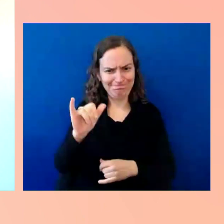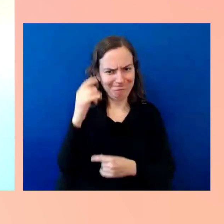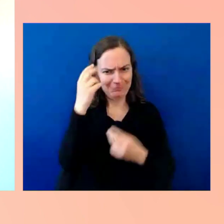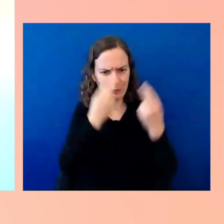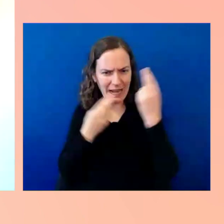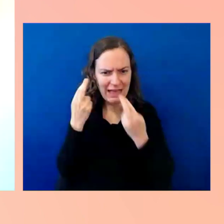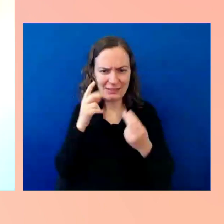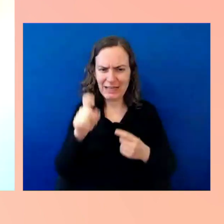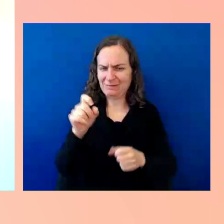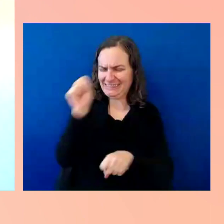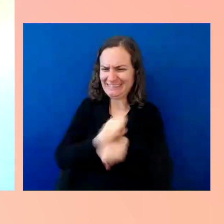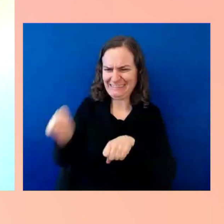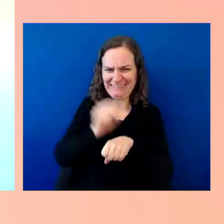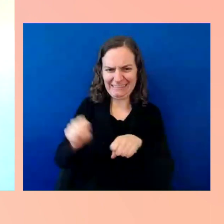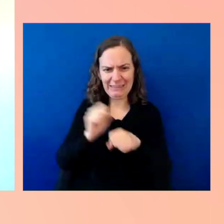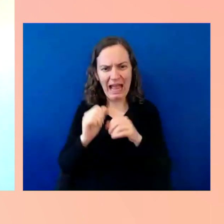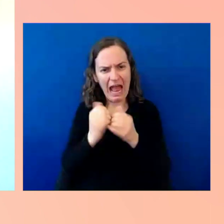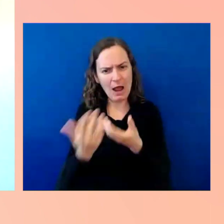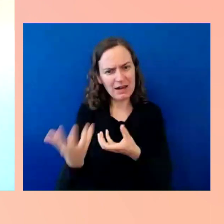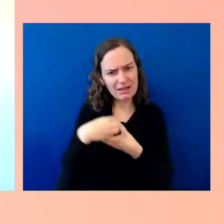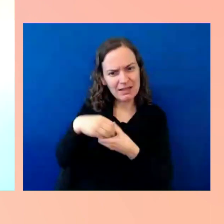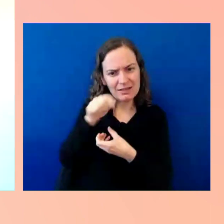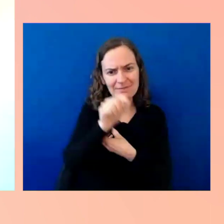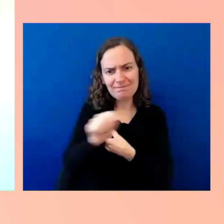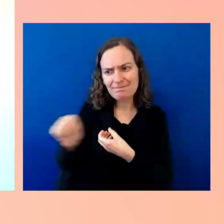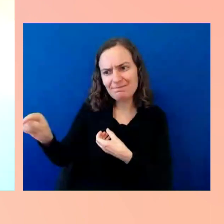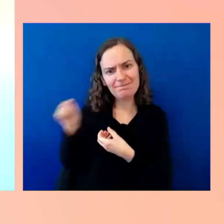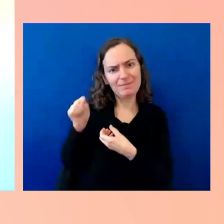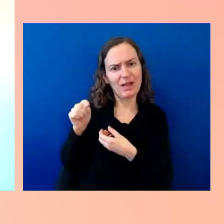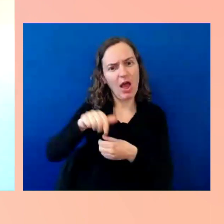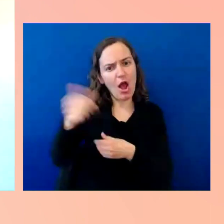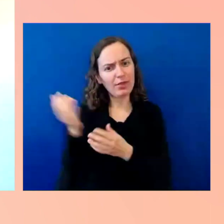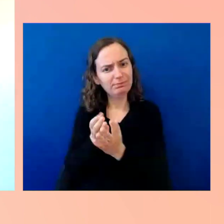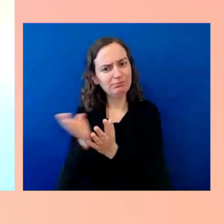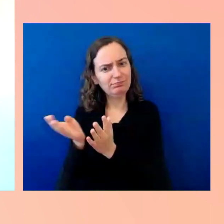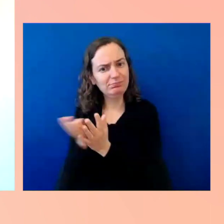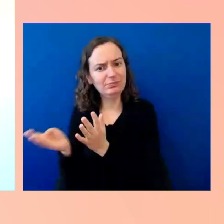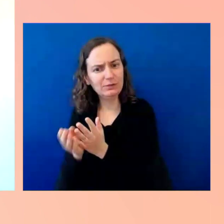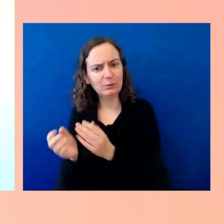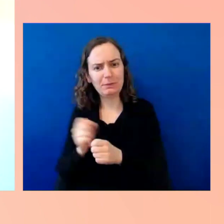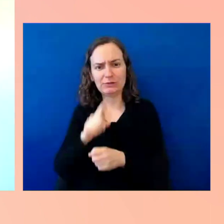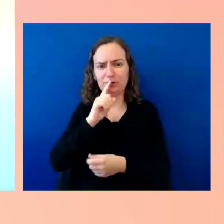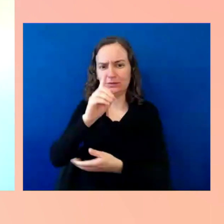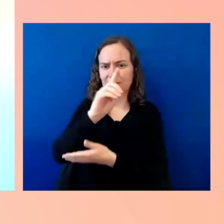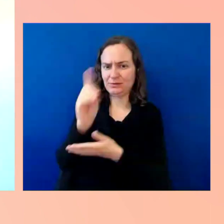how does Inclusive Design support cognition? This included learning from and working with